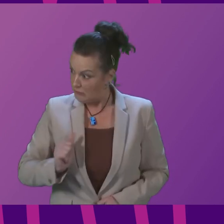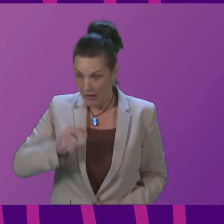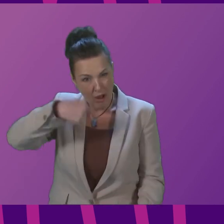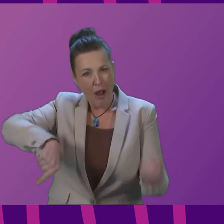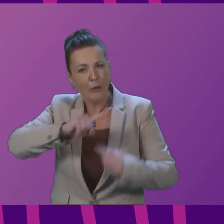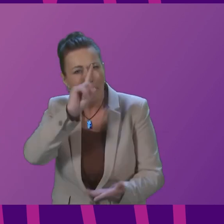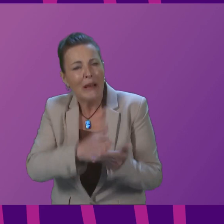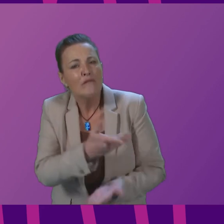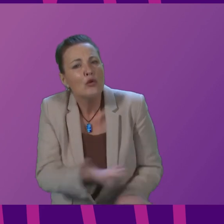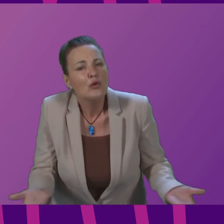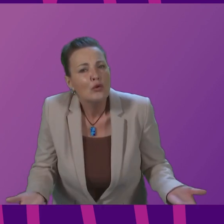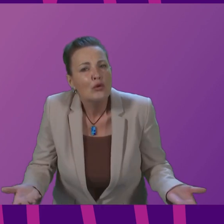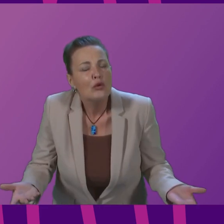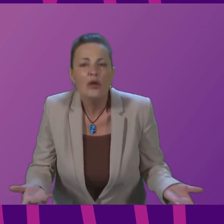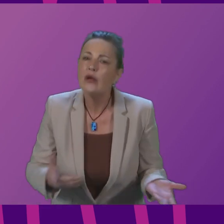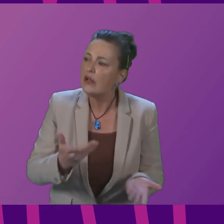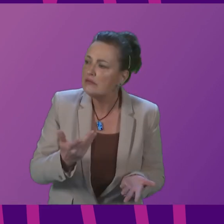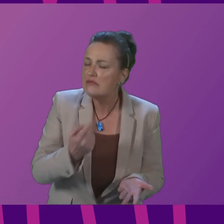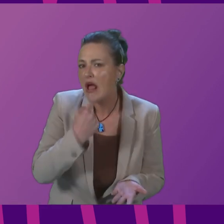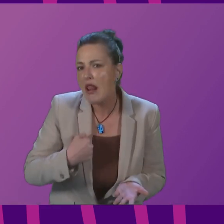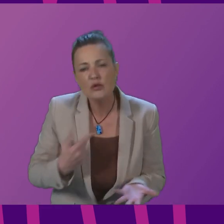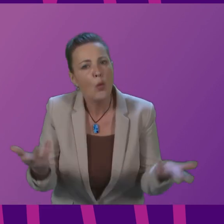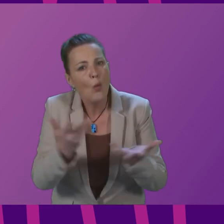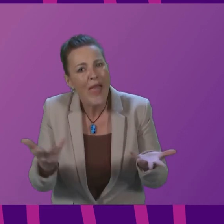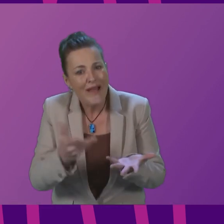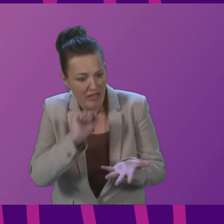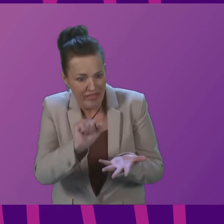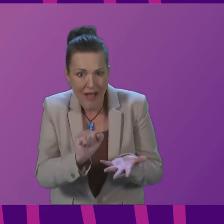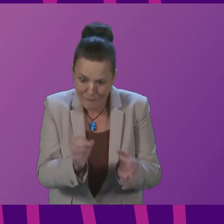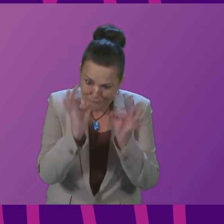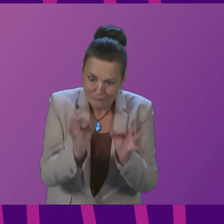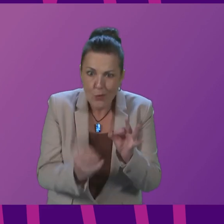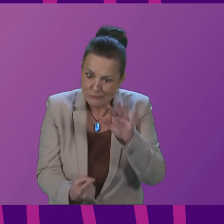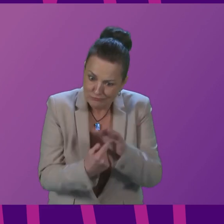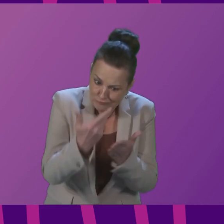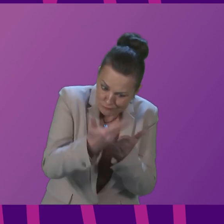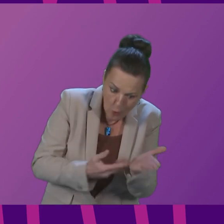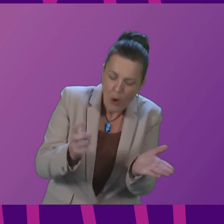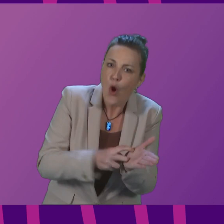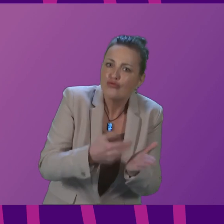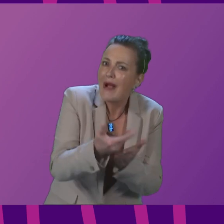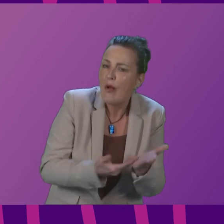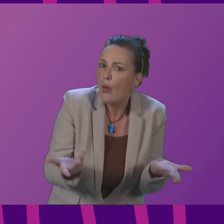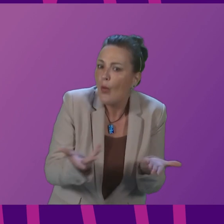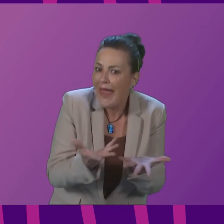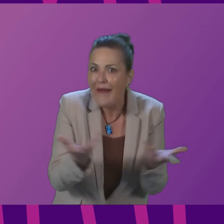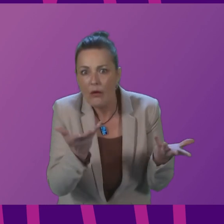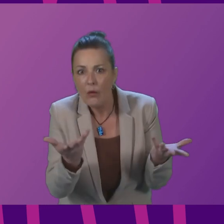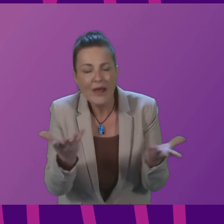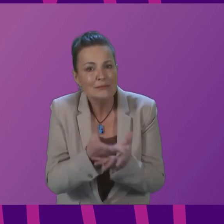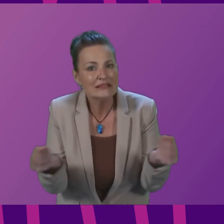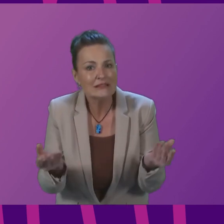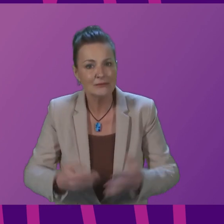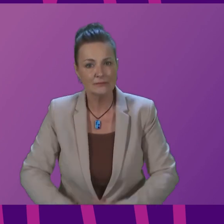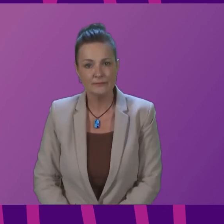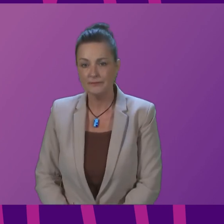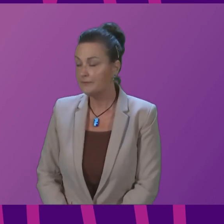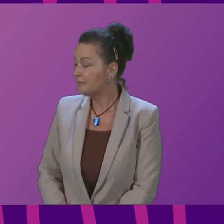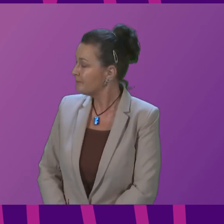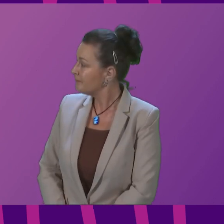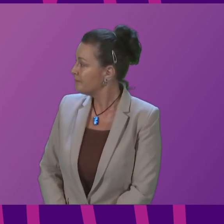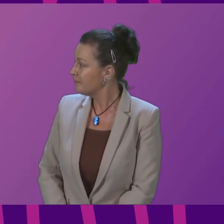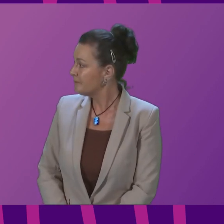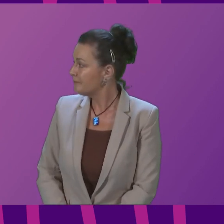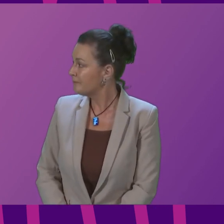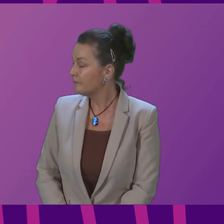Will she tell us where that crucial document has gone?